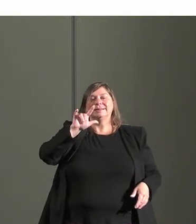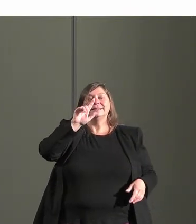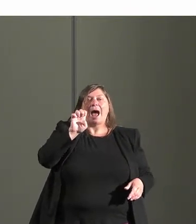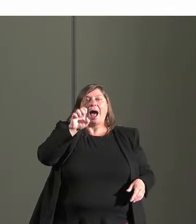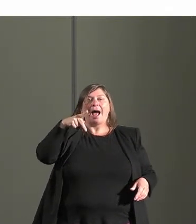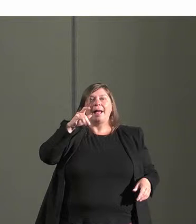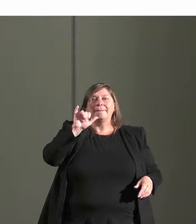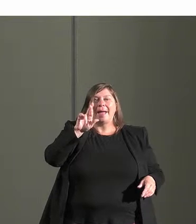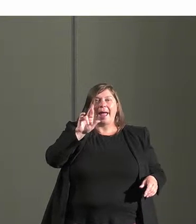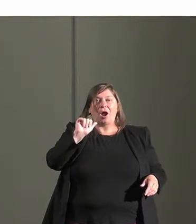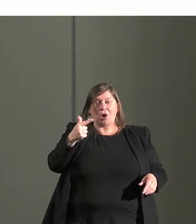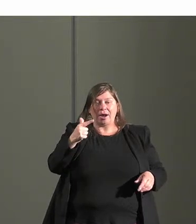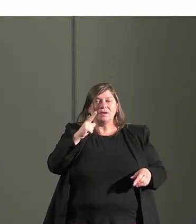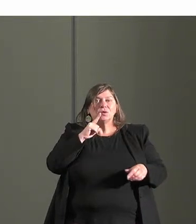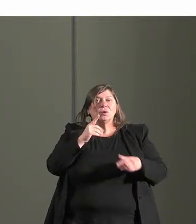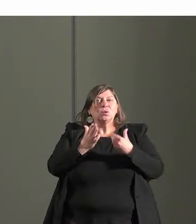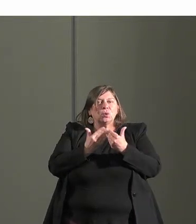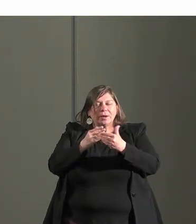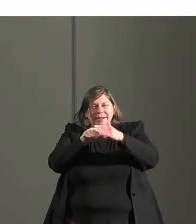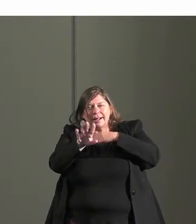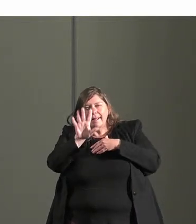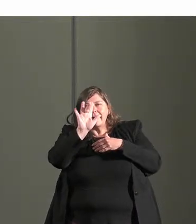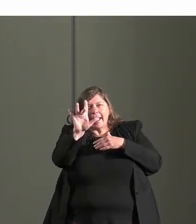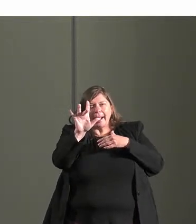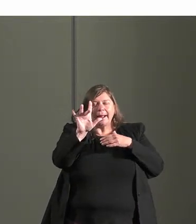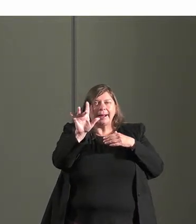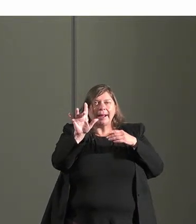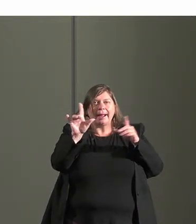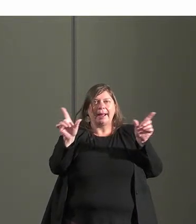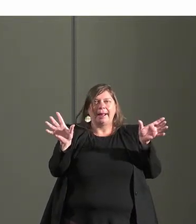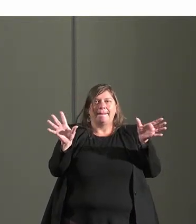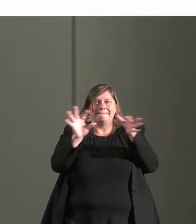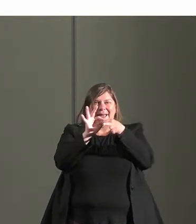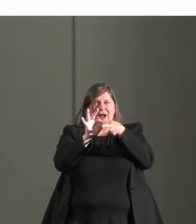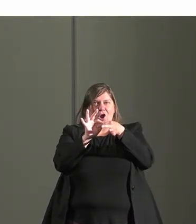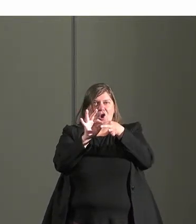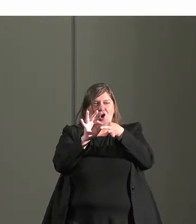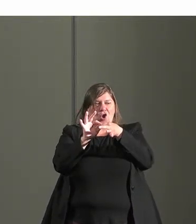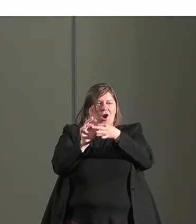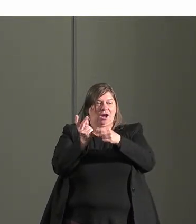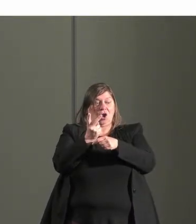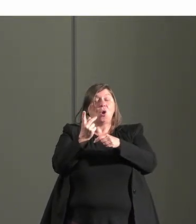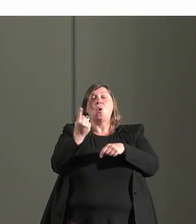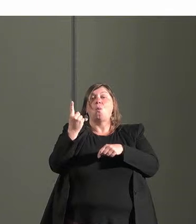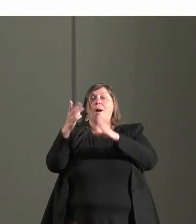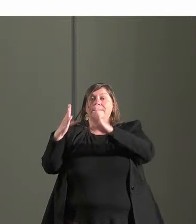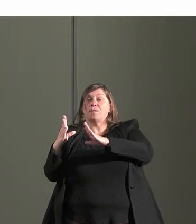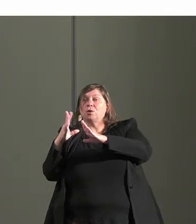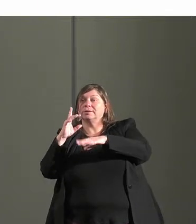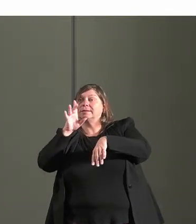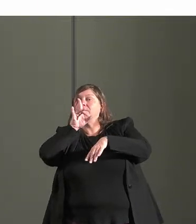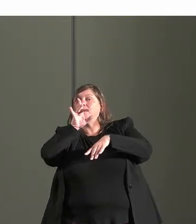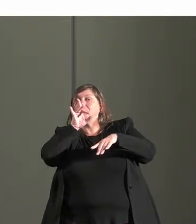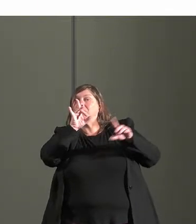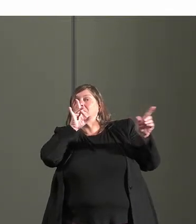weekend their work. We introduce the file pairing with Google meet you go in and click and pair the two tiles so one